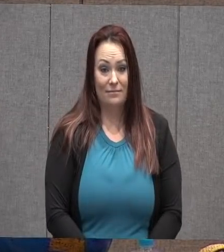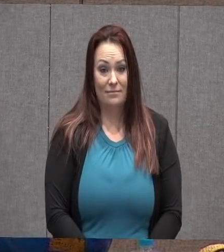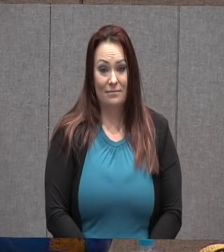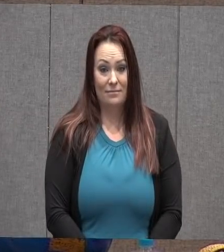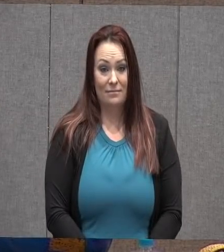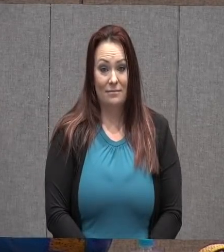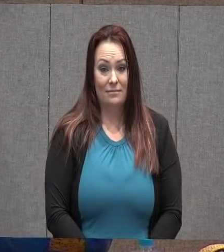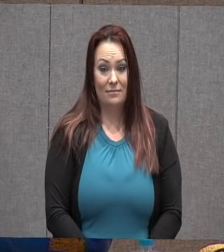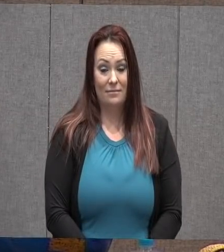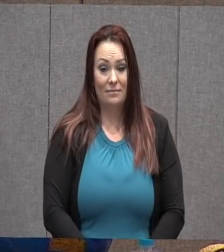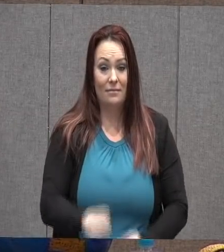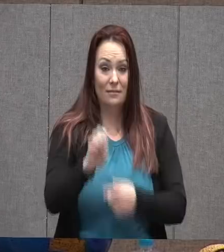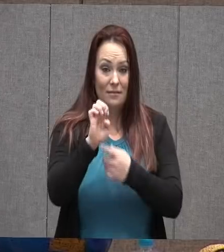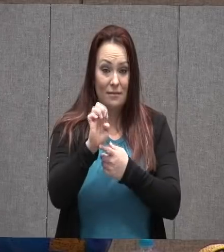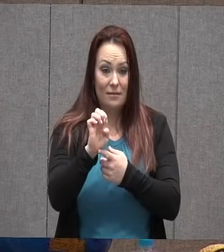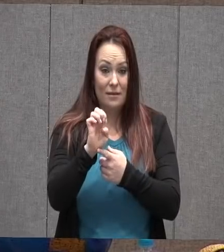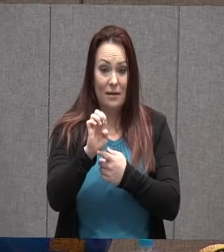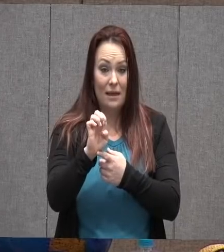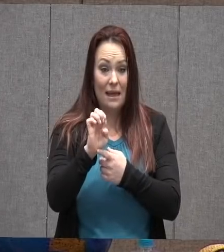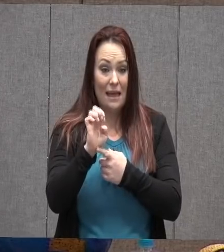E Pete e.